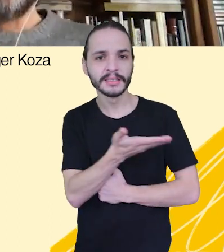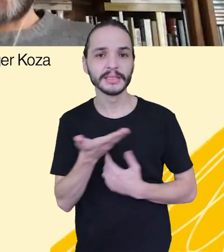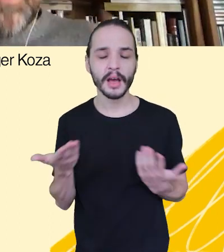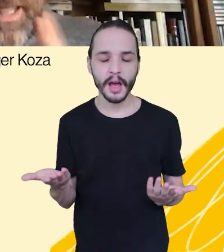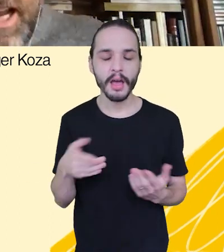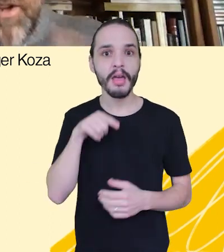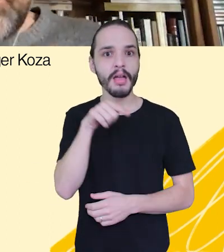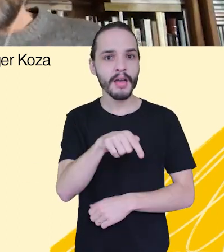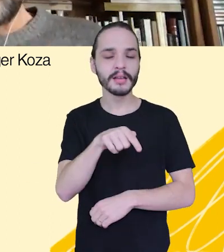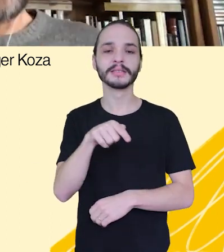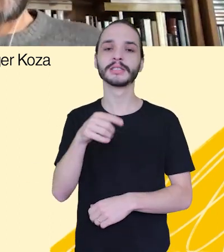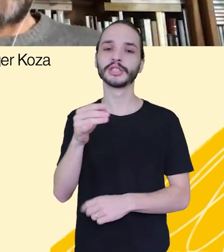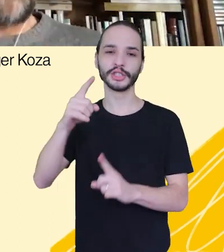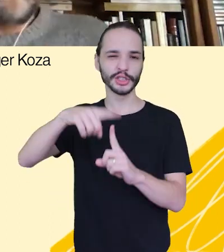So that kind of moment..